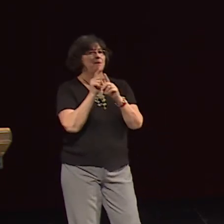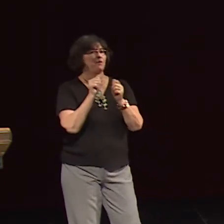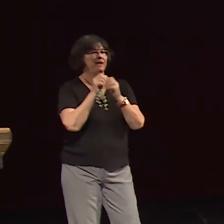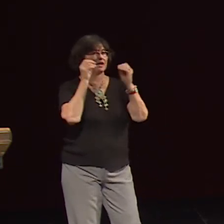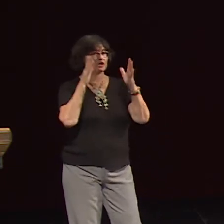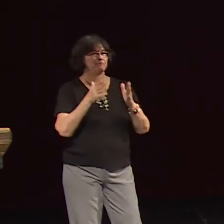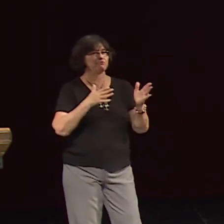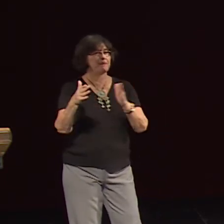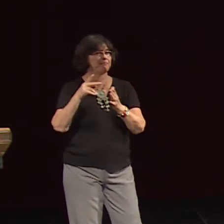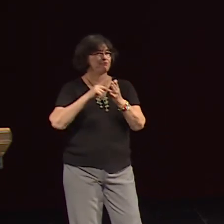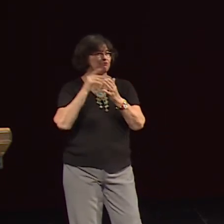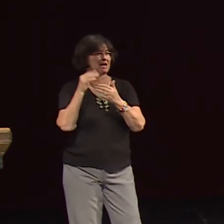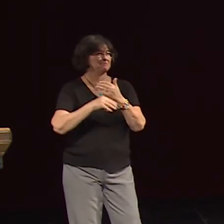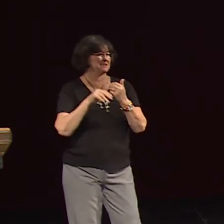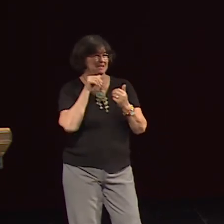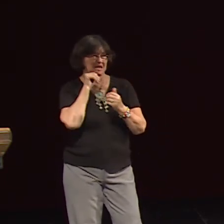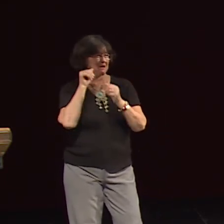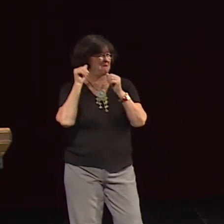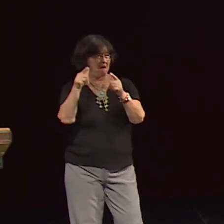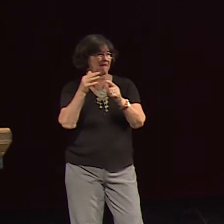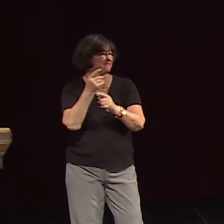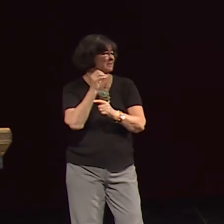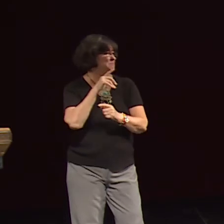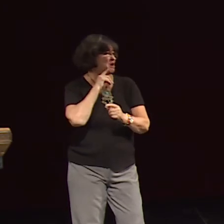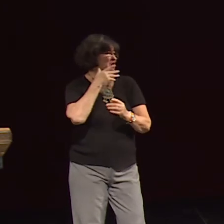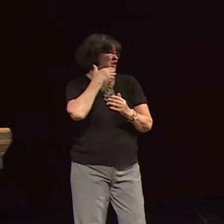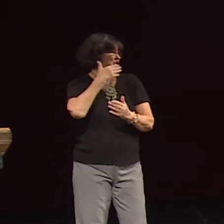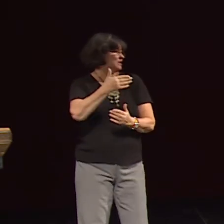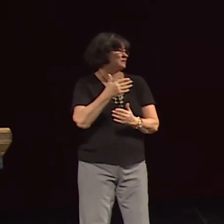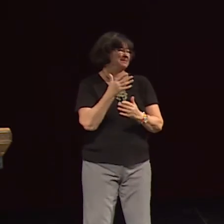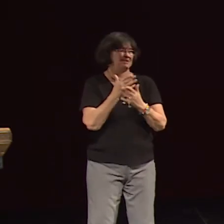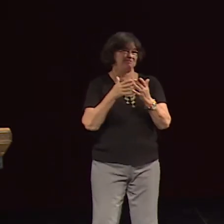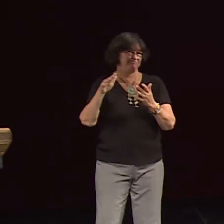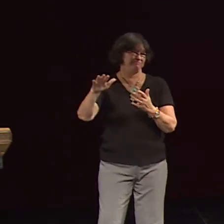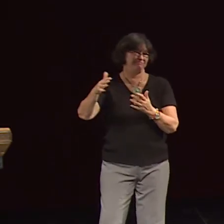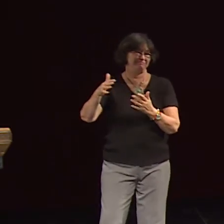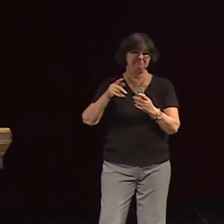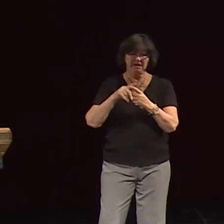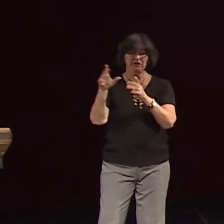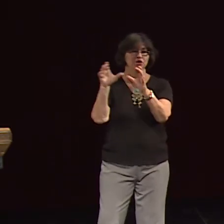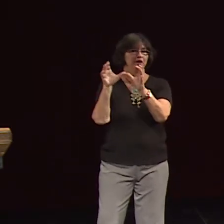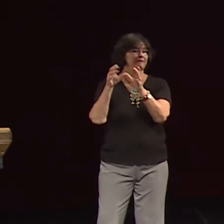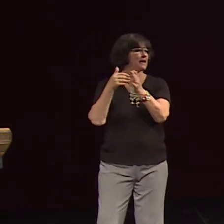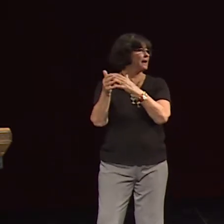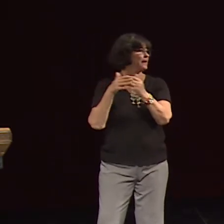to have to tackle. Of course, there are medical professionals